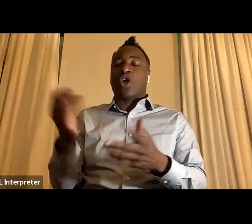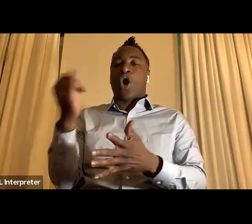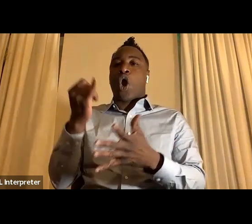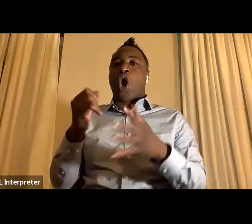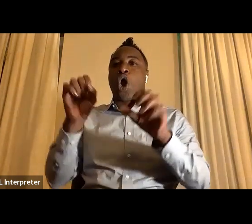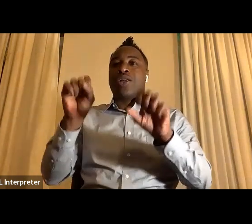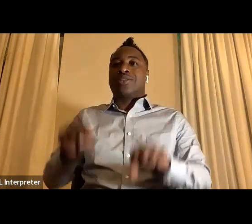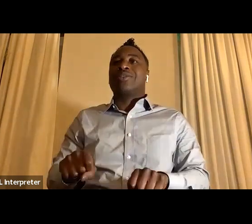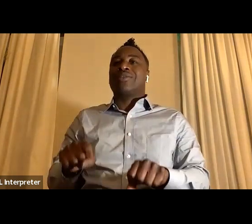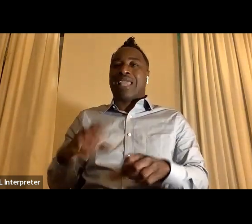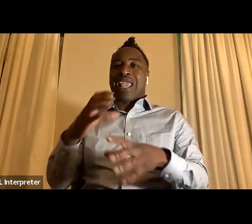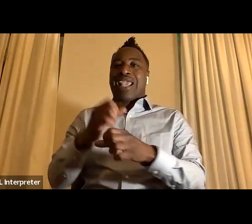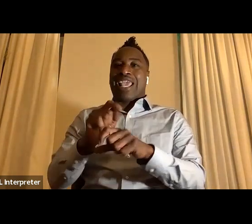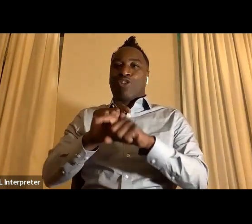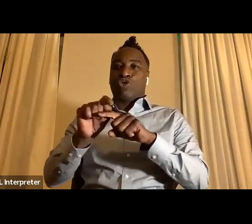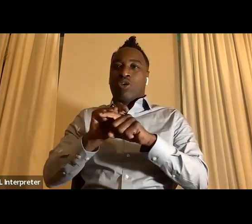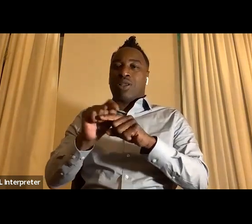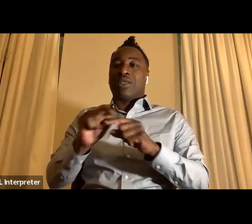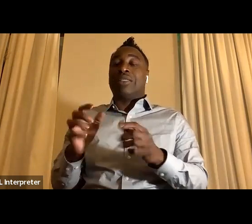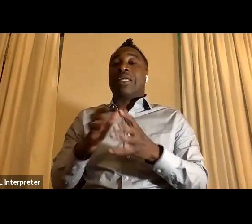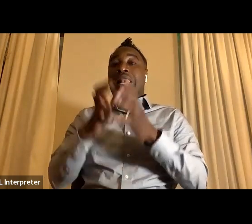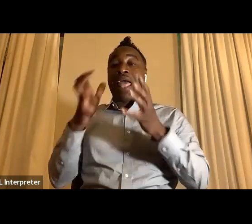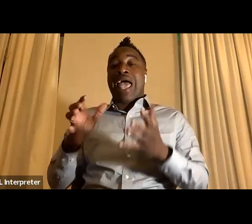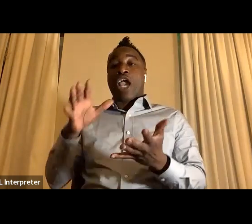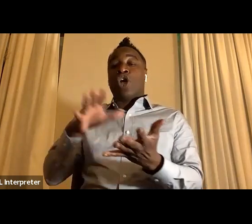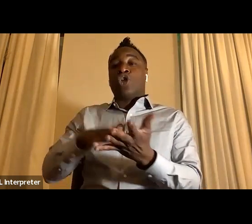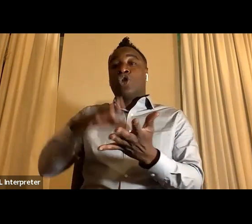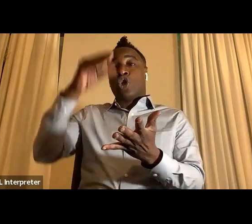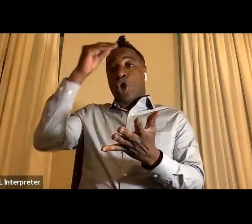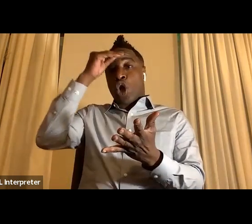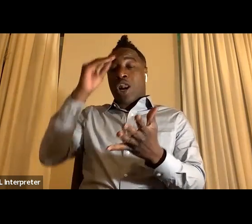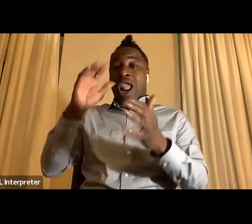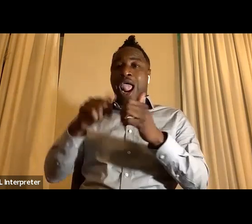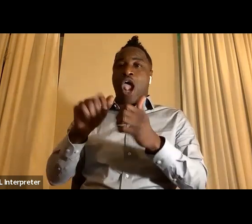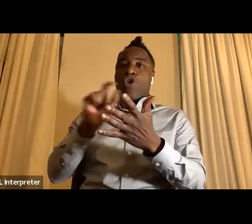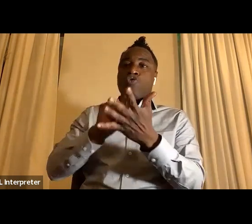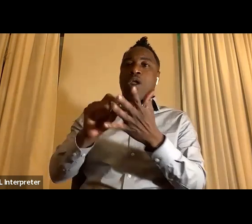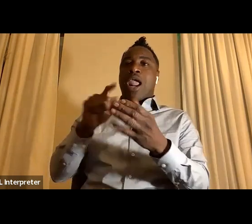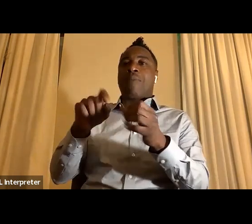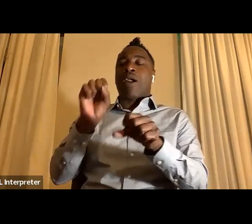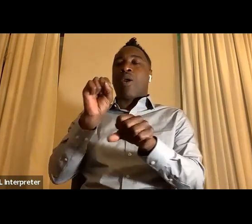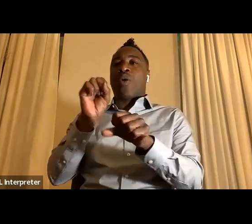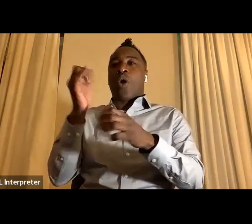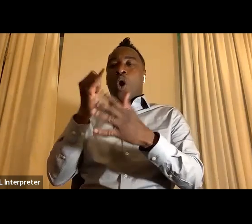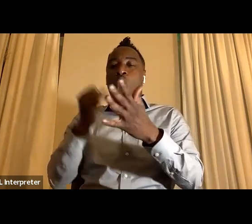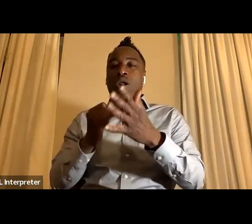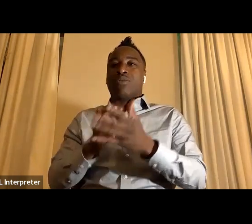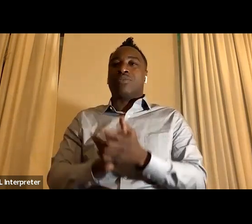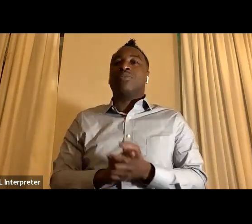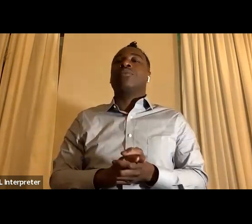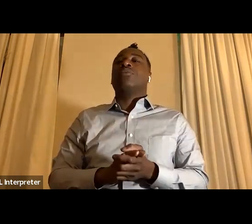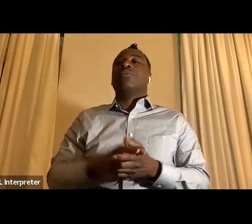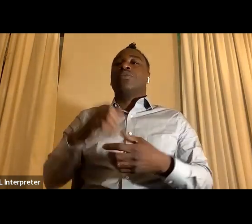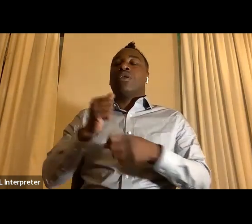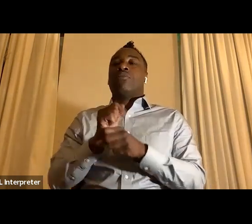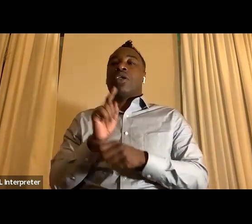to learn how to write about art and do it in a way that serves both the artists and also whatever project they're trying to work on.